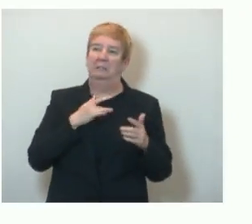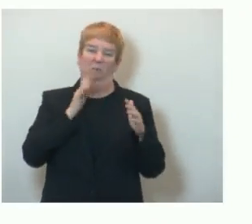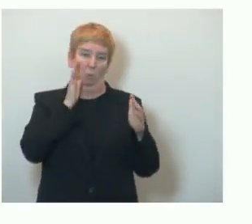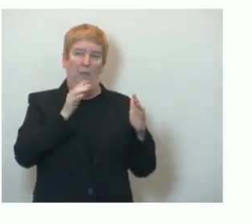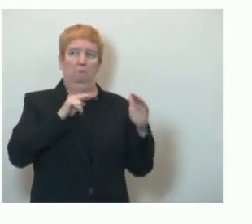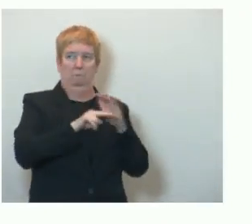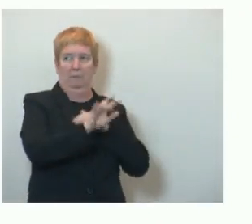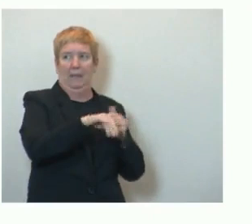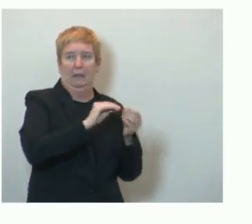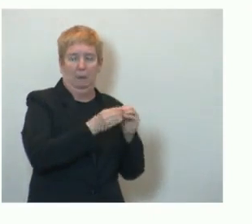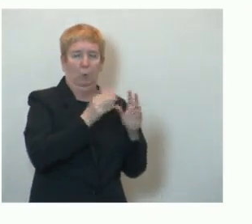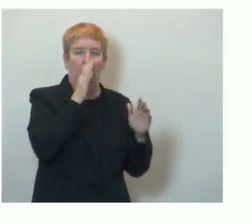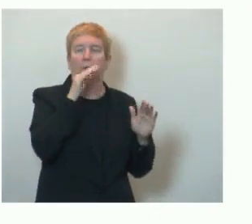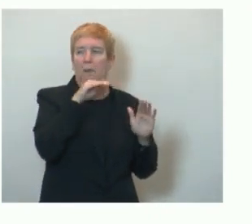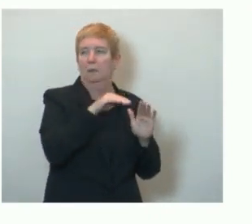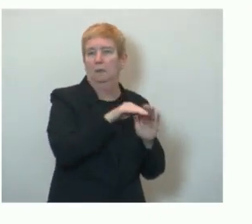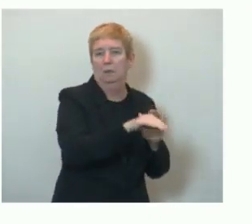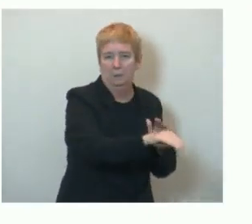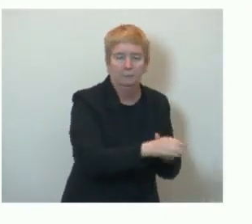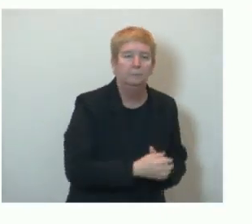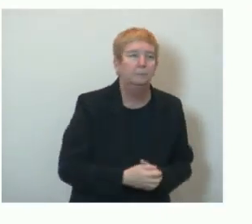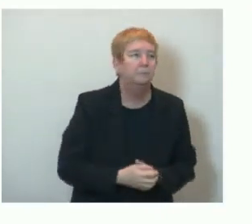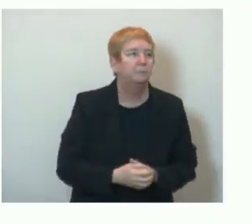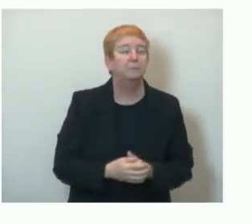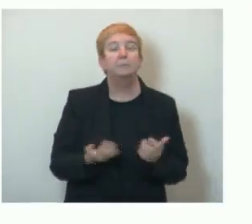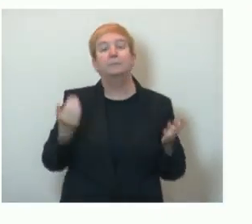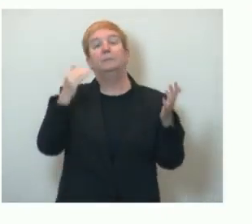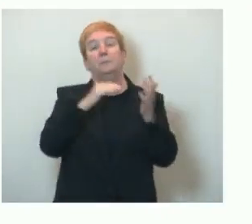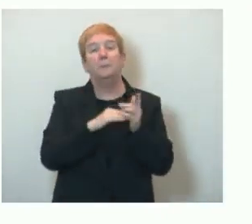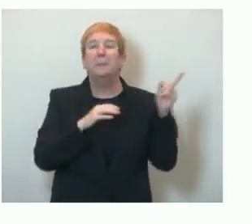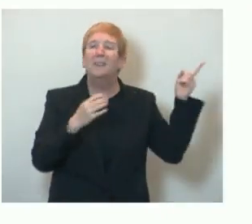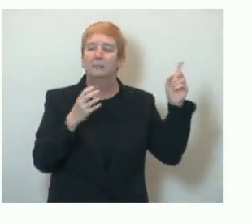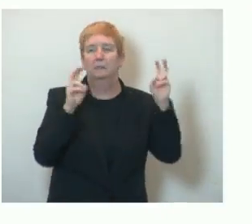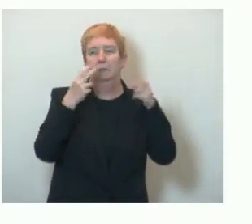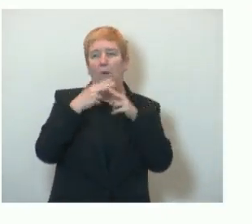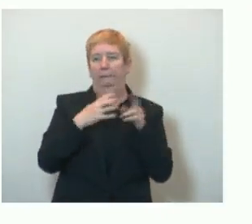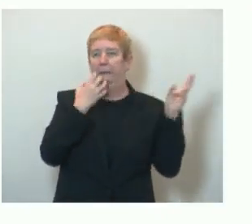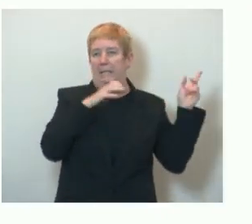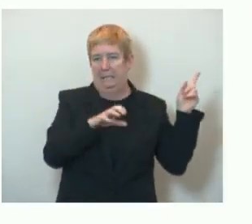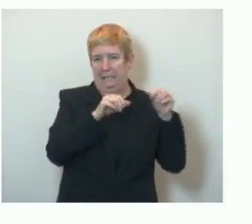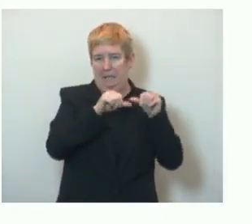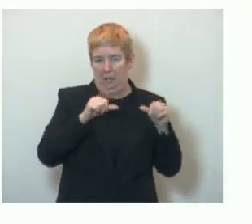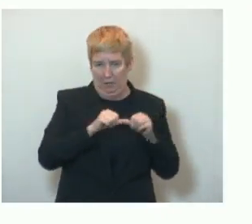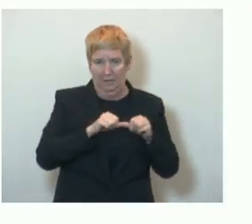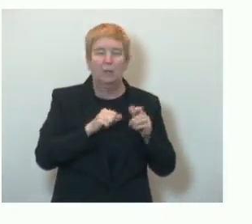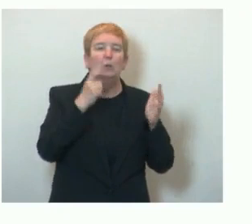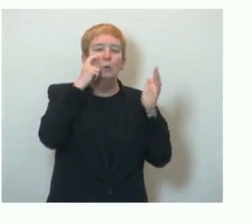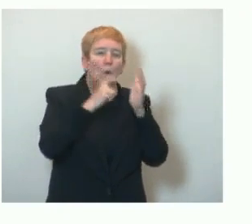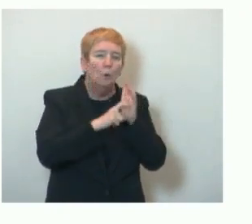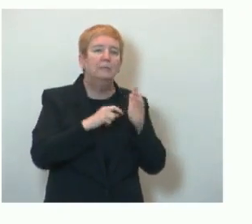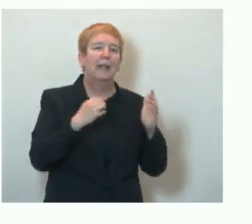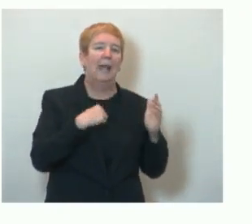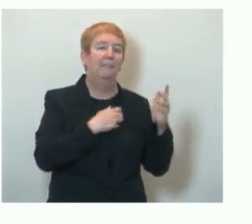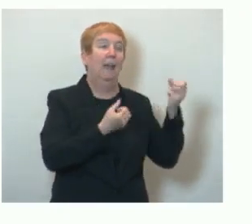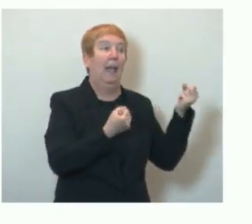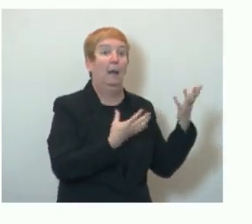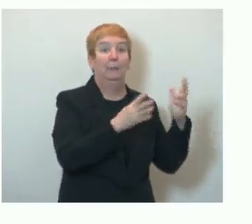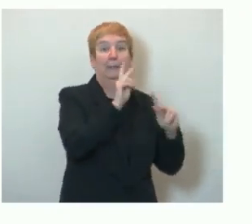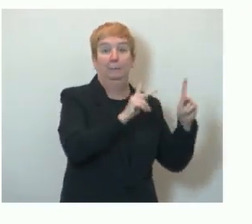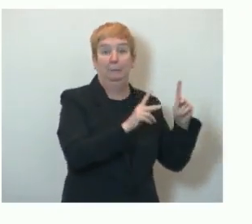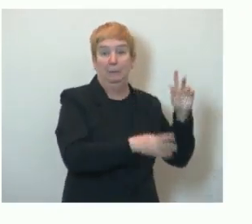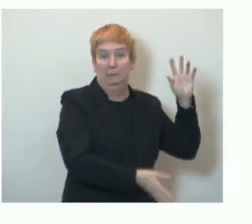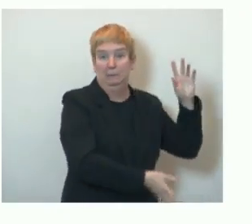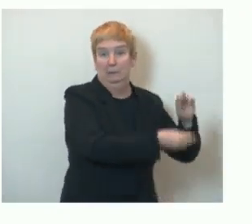HAVING CODE OF COVID AND AND HAVING IMMUNITY WHICH I’LL SPEAK TO IN A MINUTE OUR HEAT MAPS AGAIN ON THE LEFT.